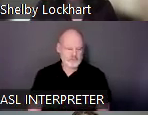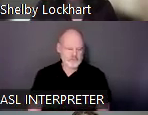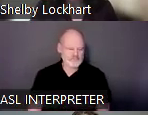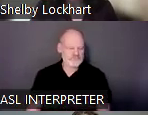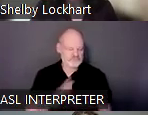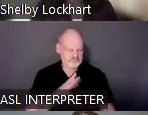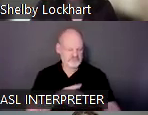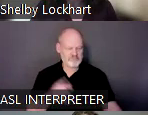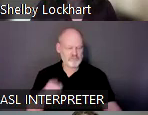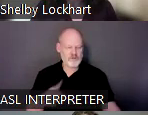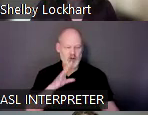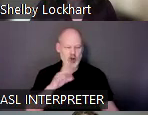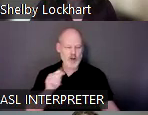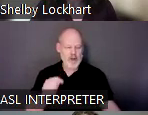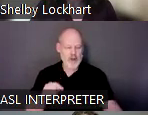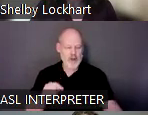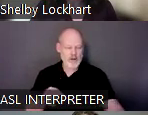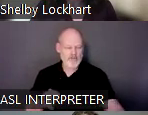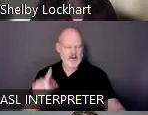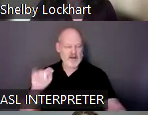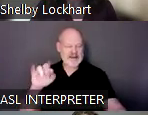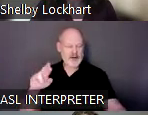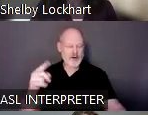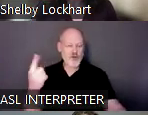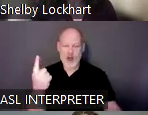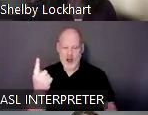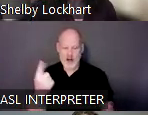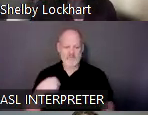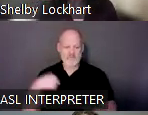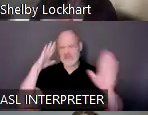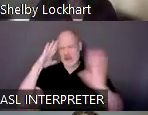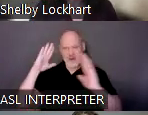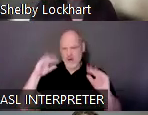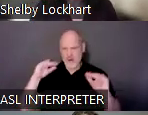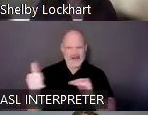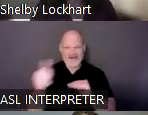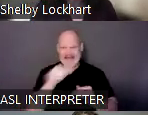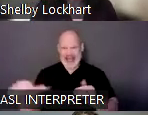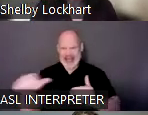we talk about Tier 1, what I would hope in the chat is that any of these that pop into the chat,